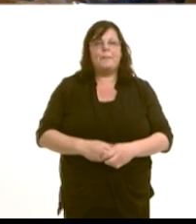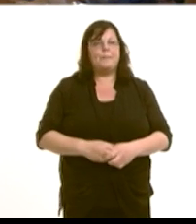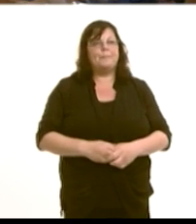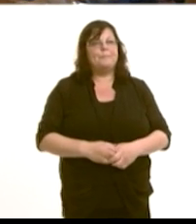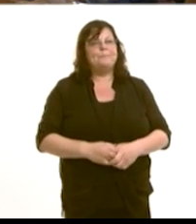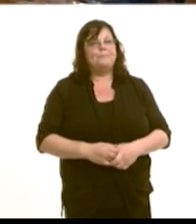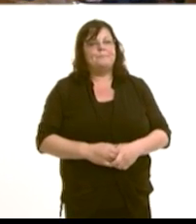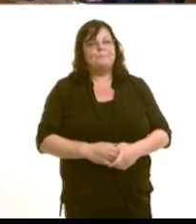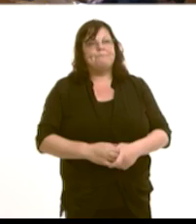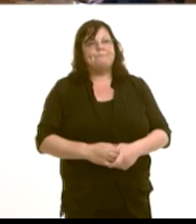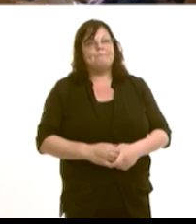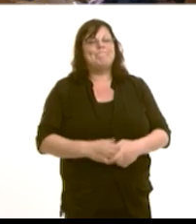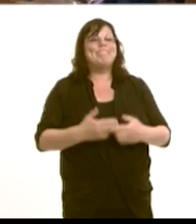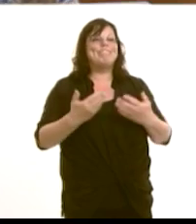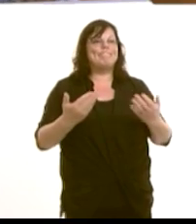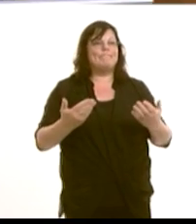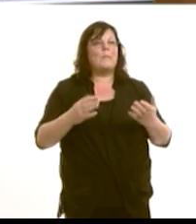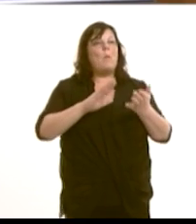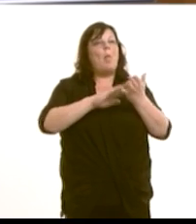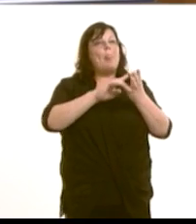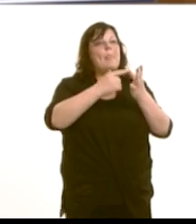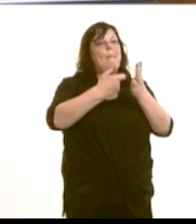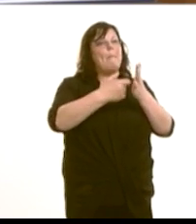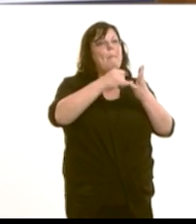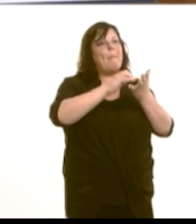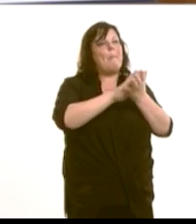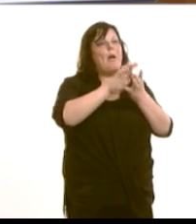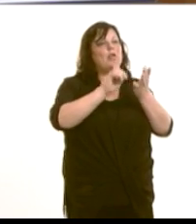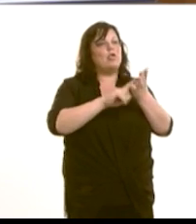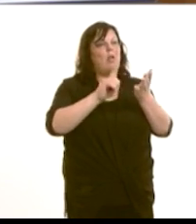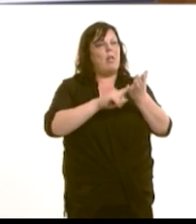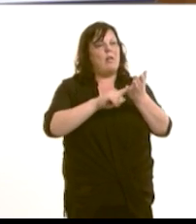Carwyn Jones: Well, the Marshall plan funding came from the United States, but I understand